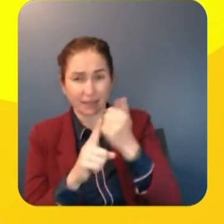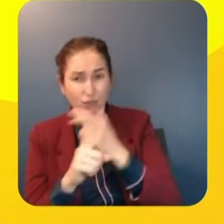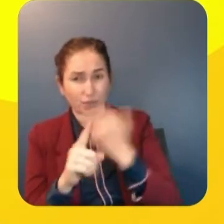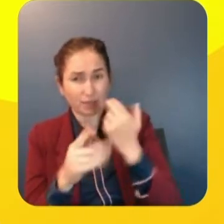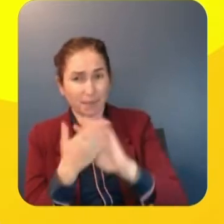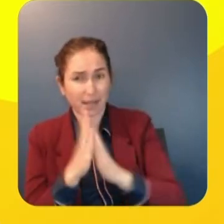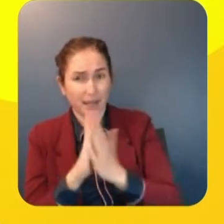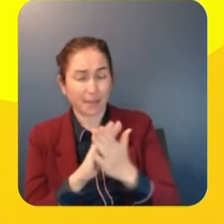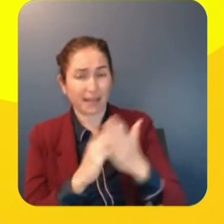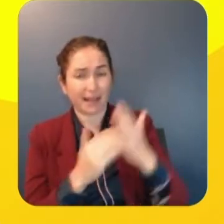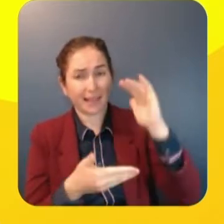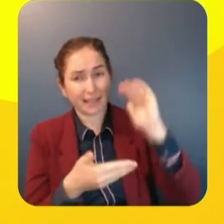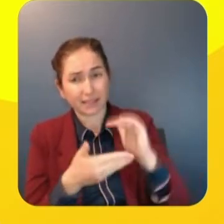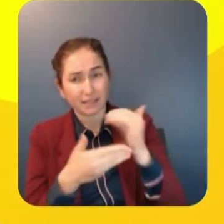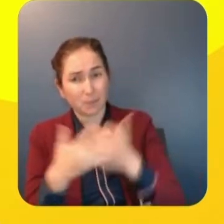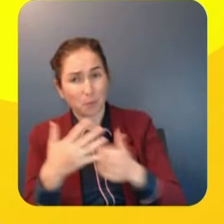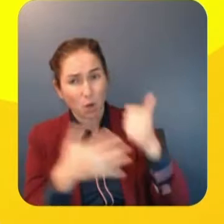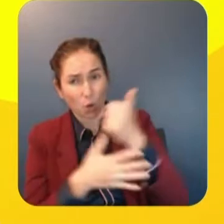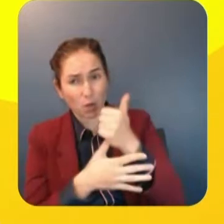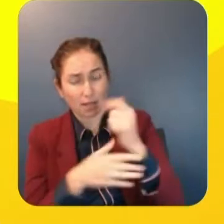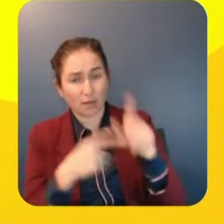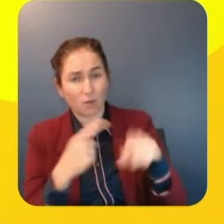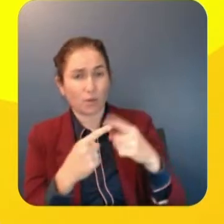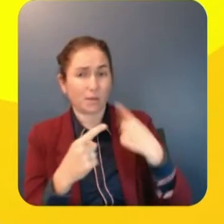of a priority when we face these external pressures?